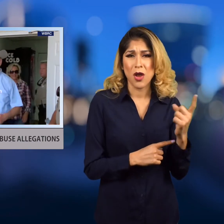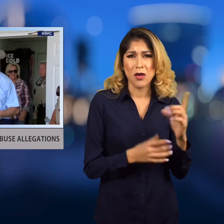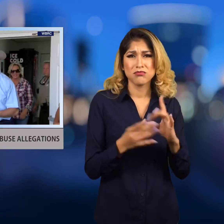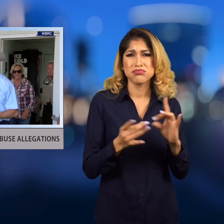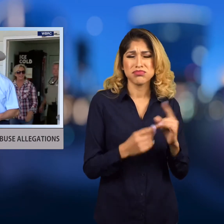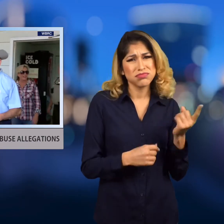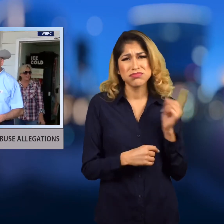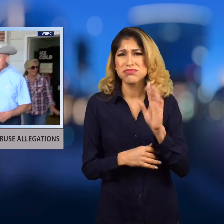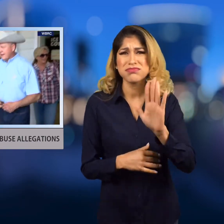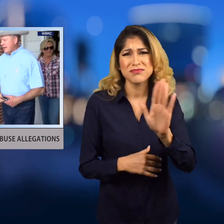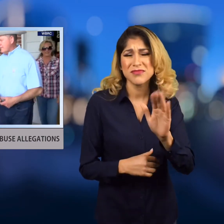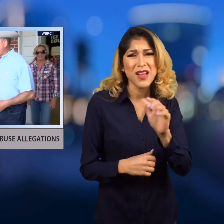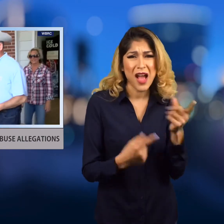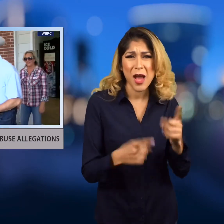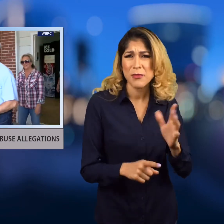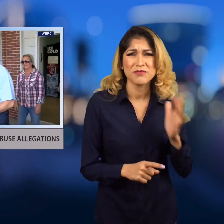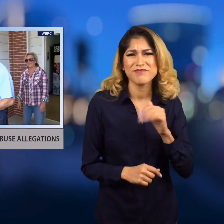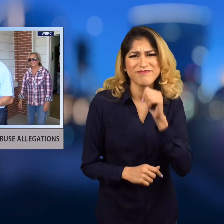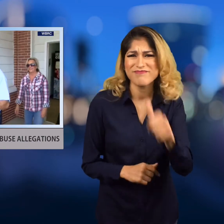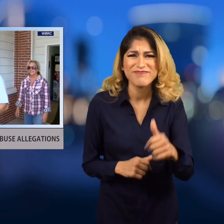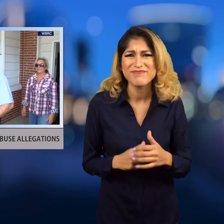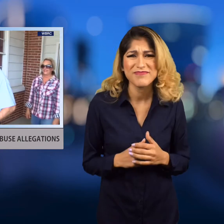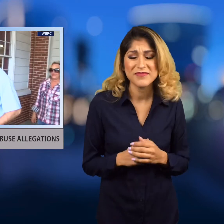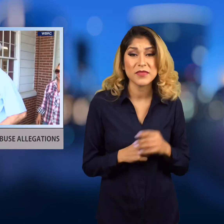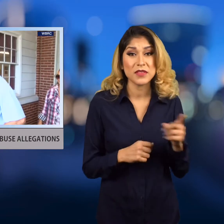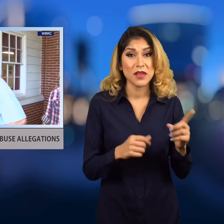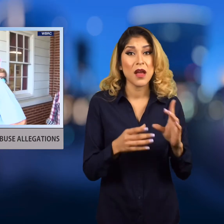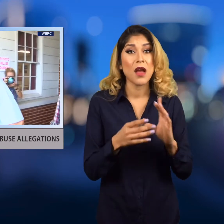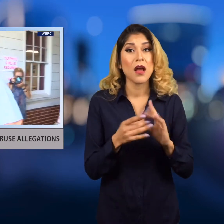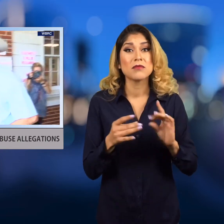denies the allegations. He says the